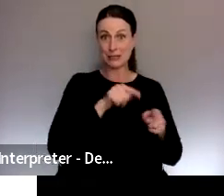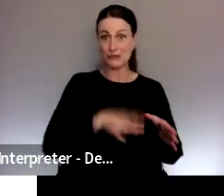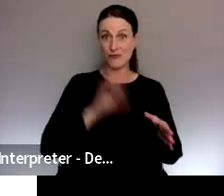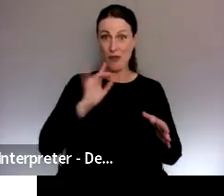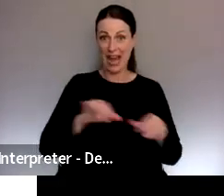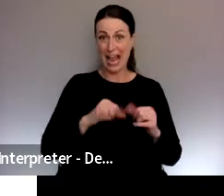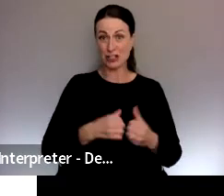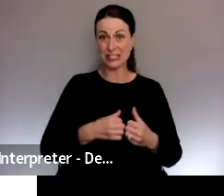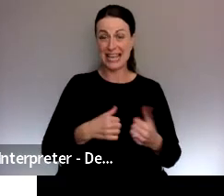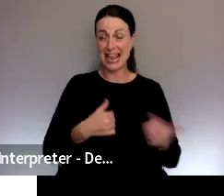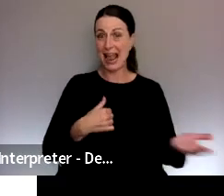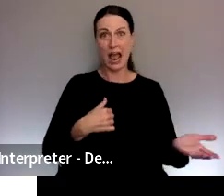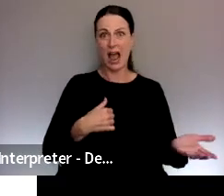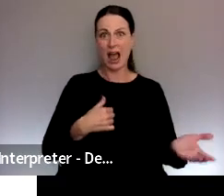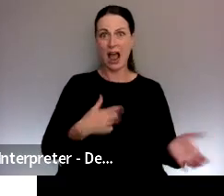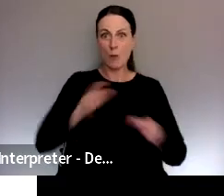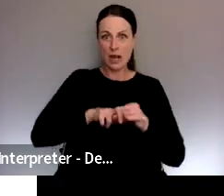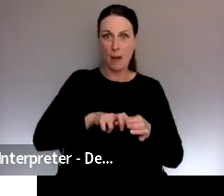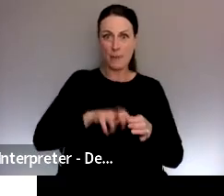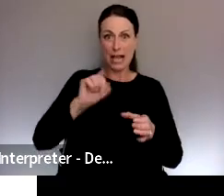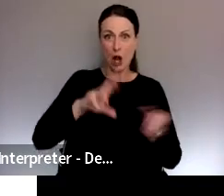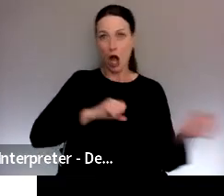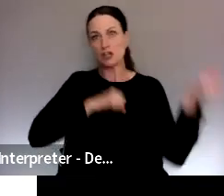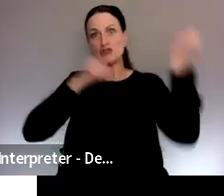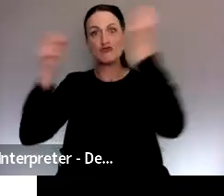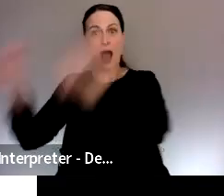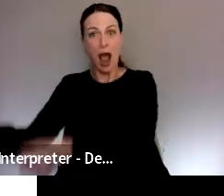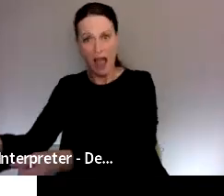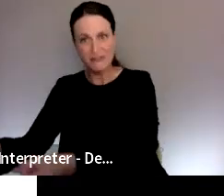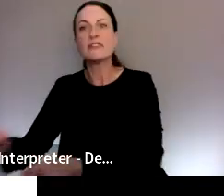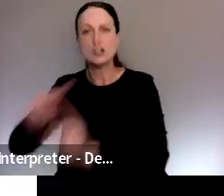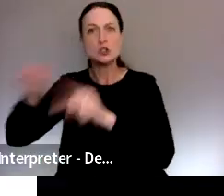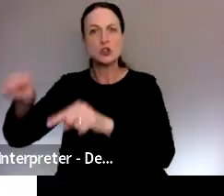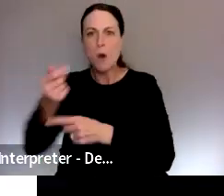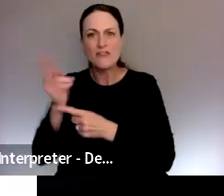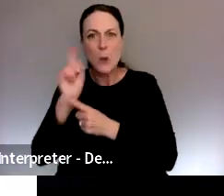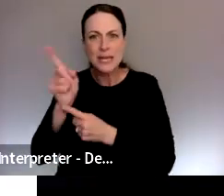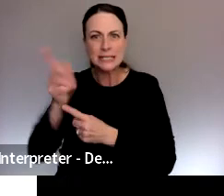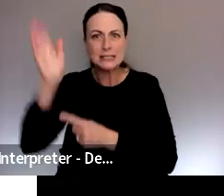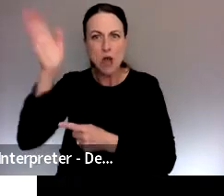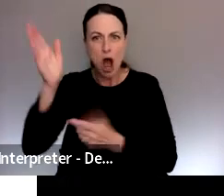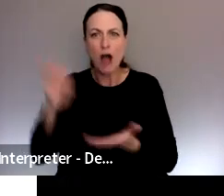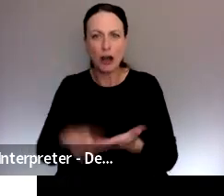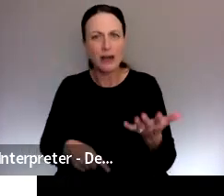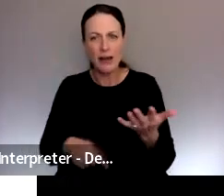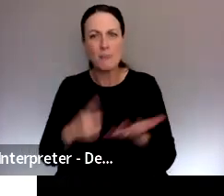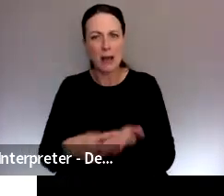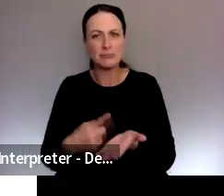for the agency and I used to hop in a car and drive across the city to go have a few minutes to talk to people,